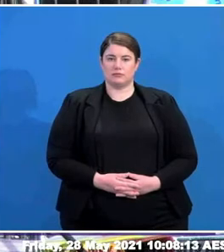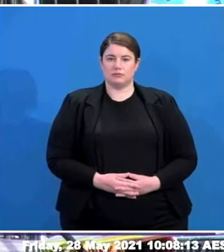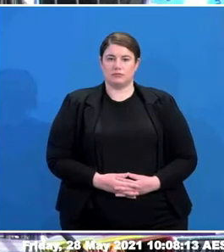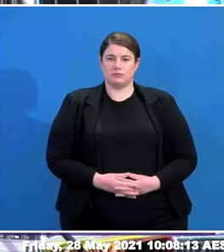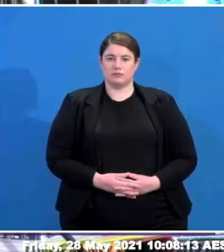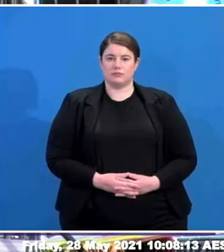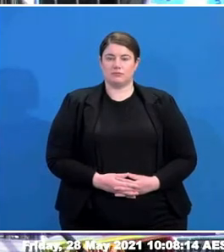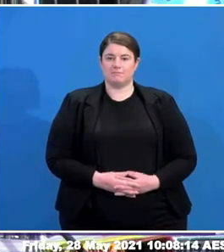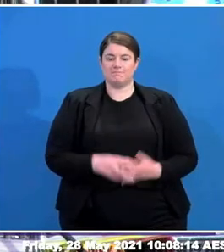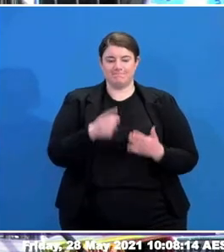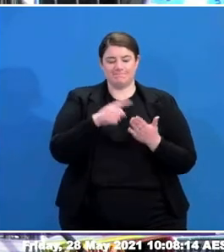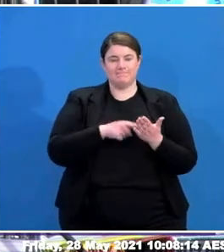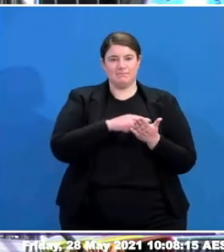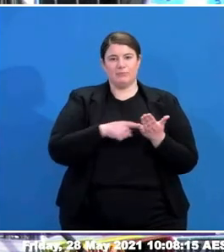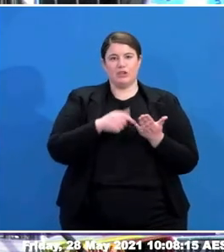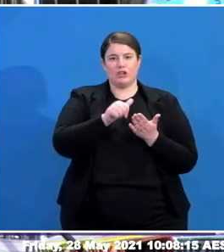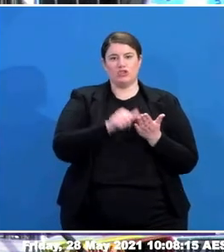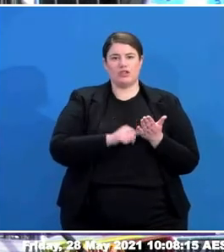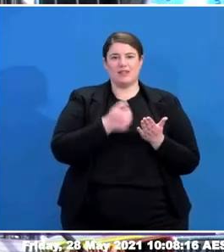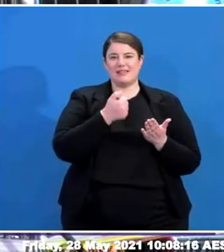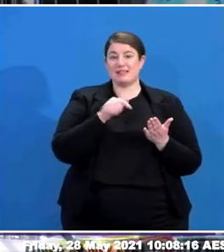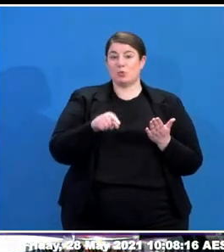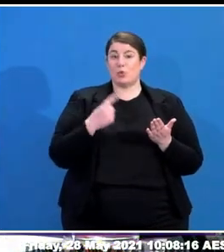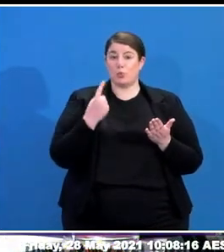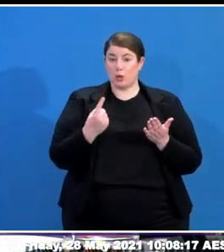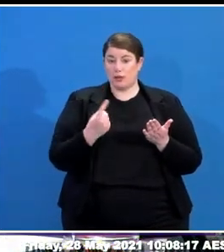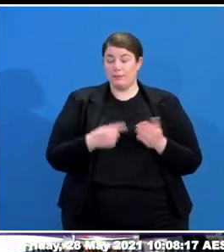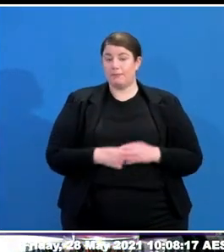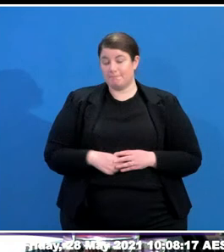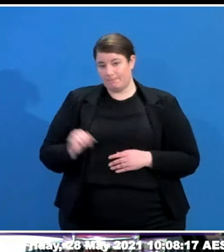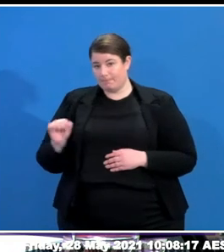This is described as agenda item 6.1; is that right? Yes.